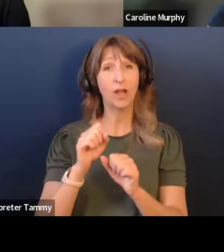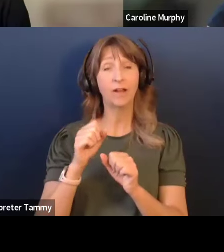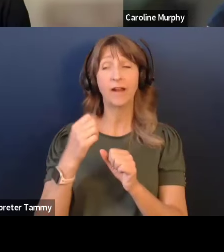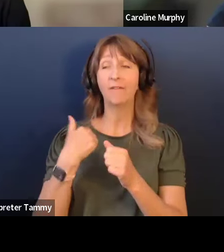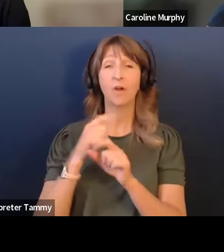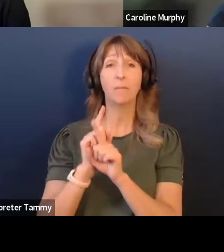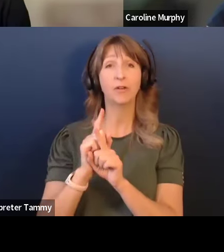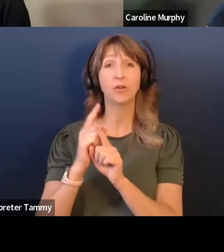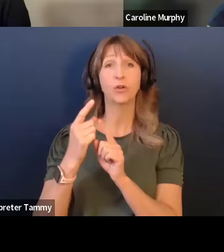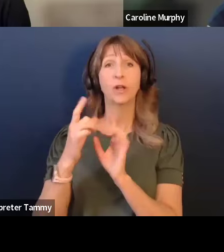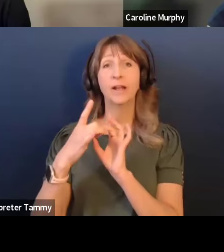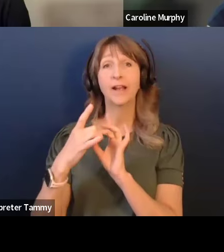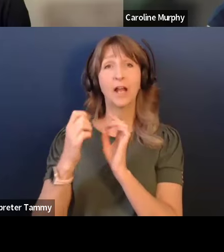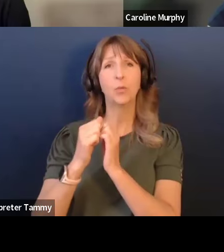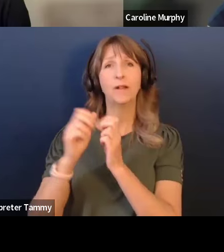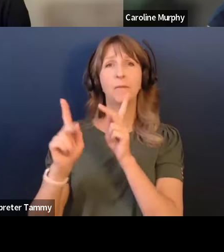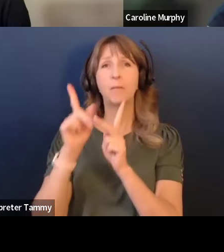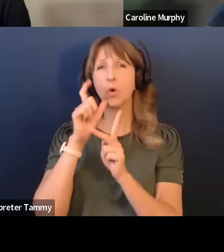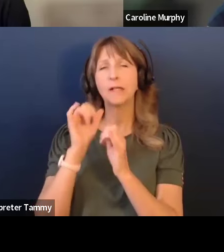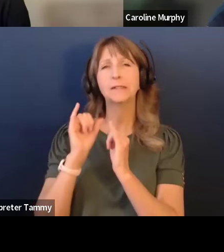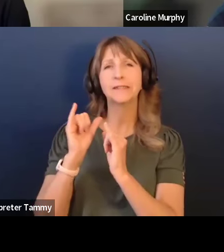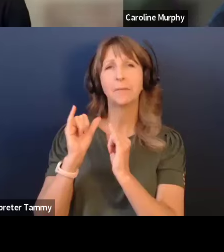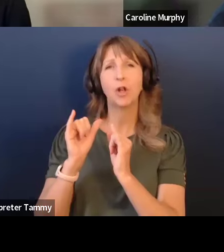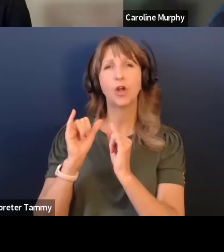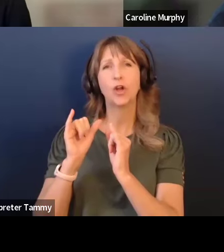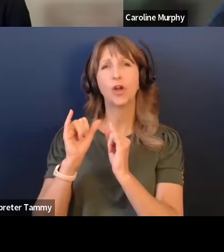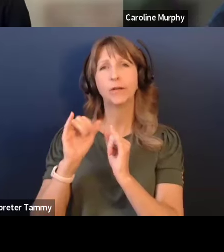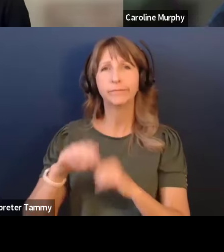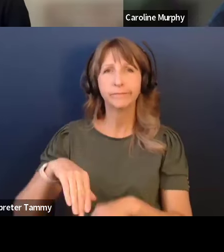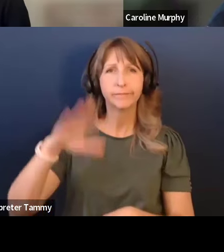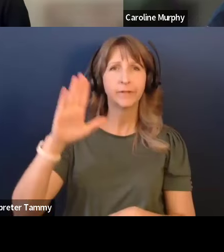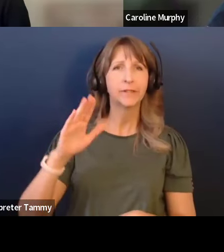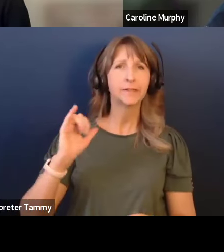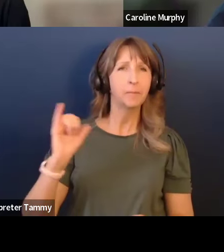have been a compassion and understanding that could have smoothed out those difficult times